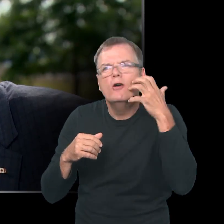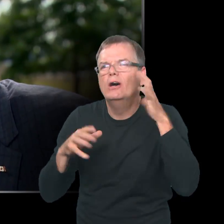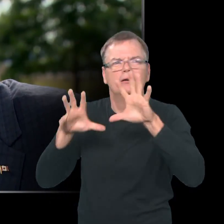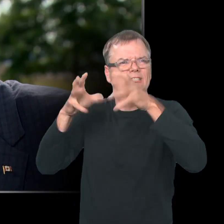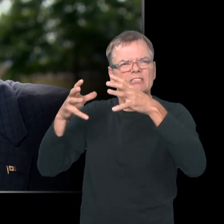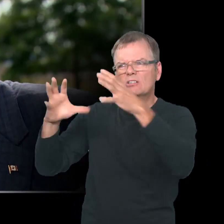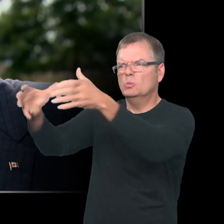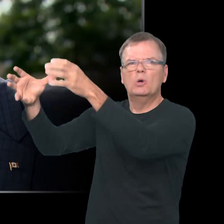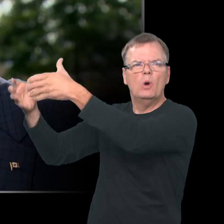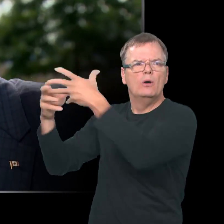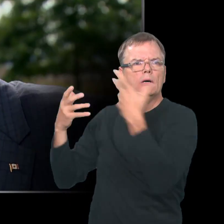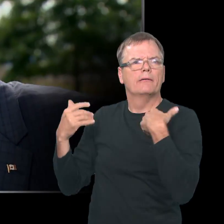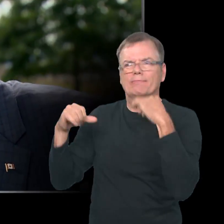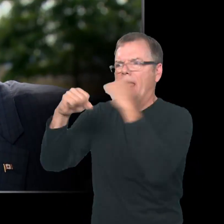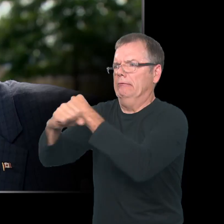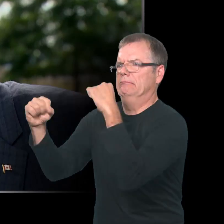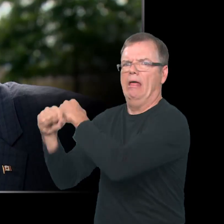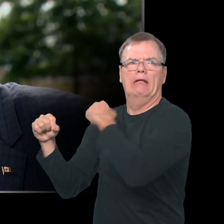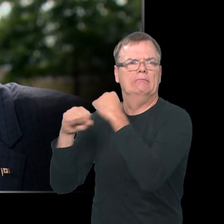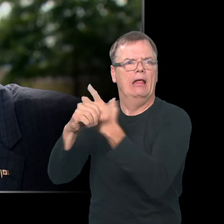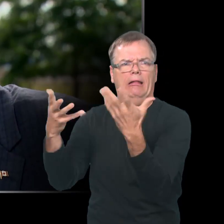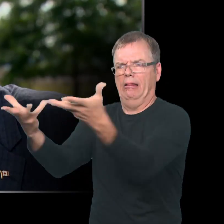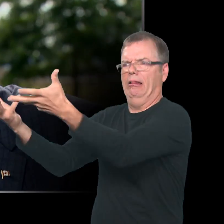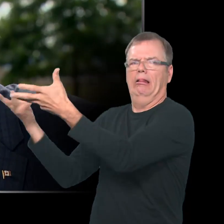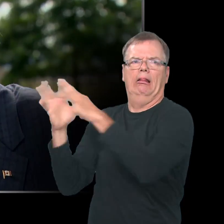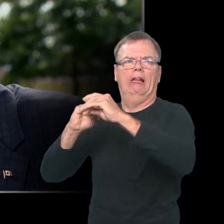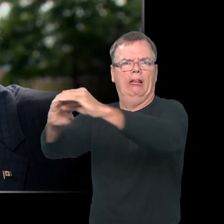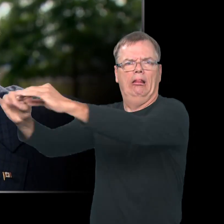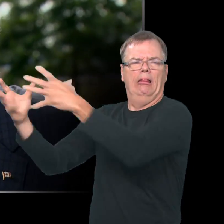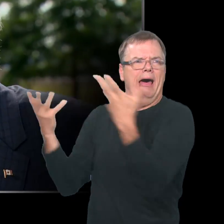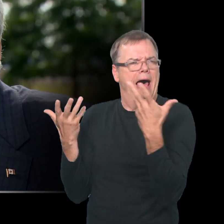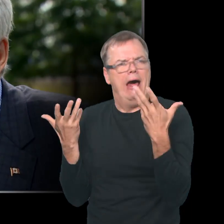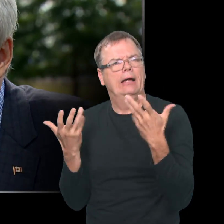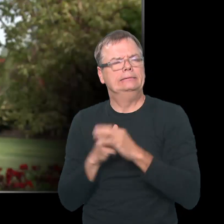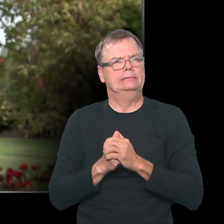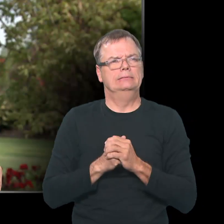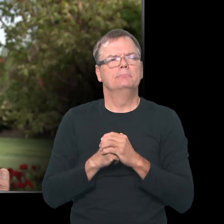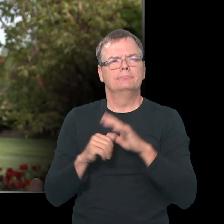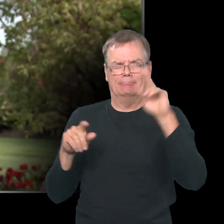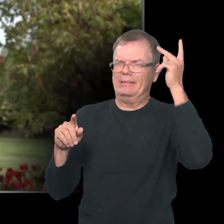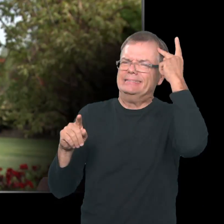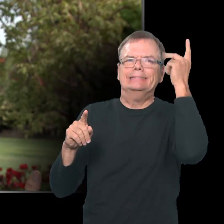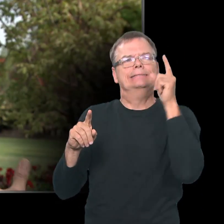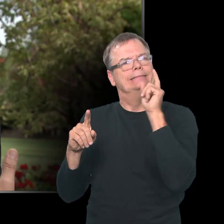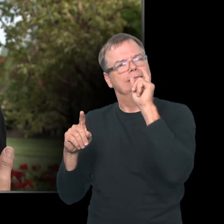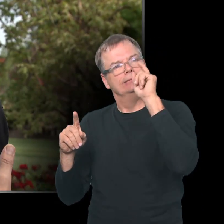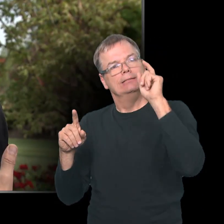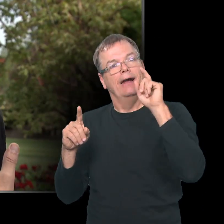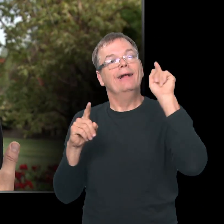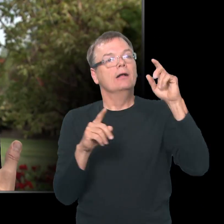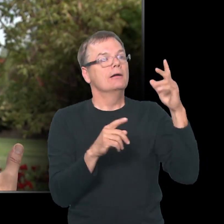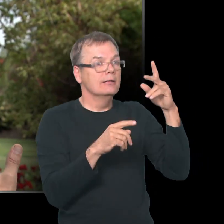and you've got the jihadist extremists. These, essentially, are most of the fighters. So unless--